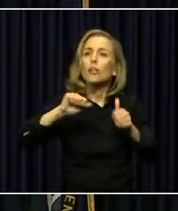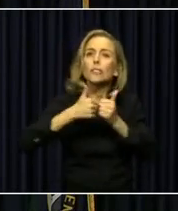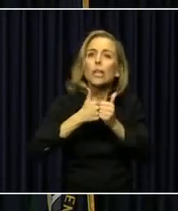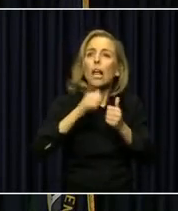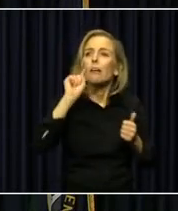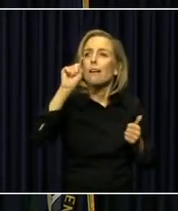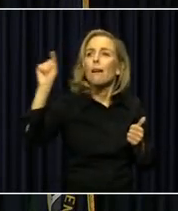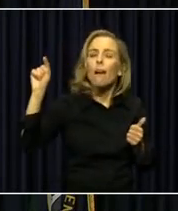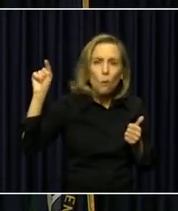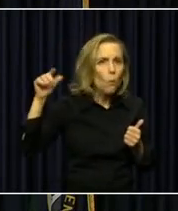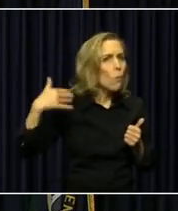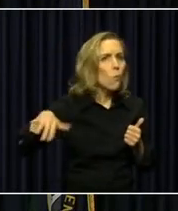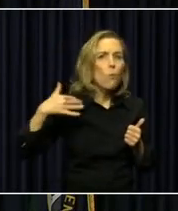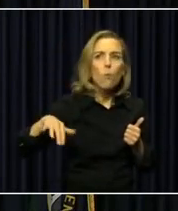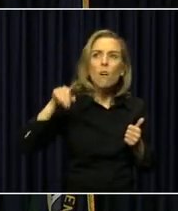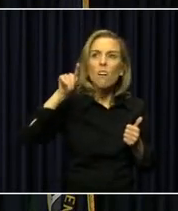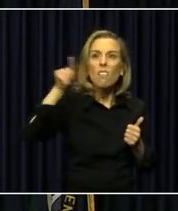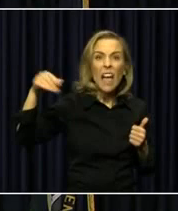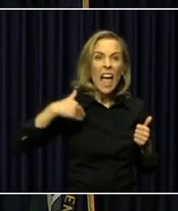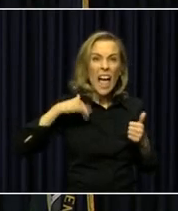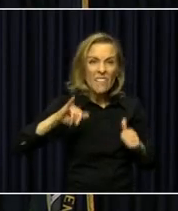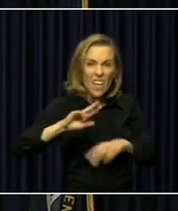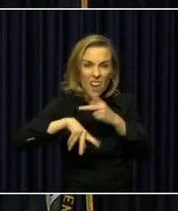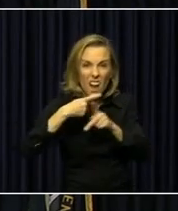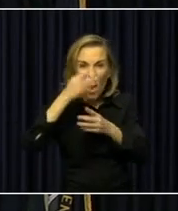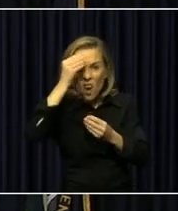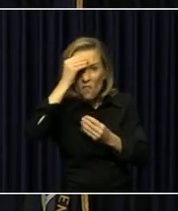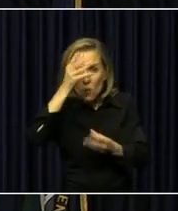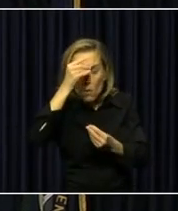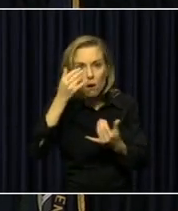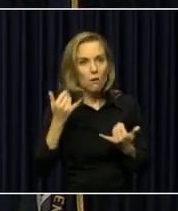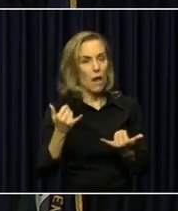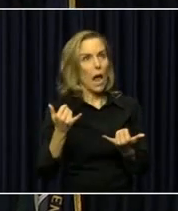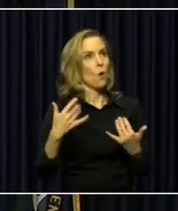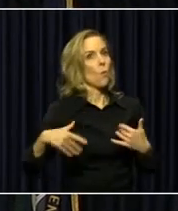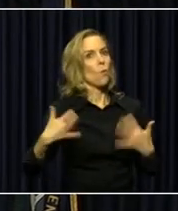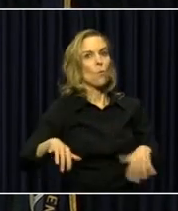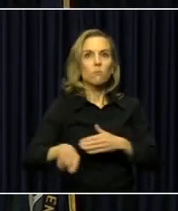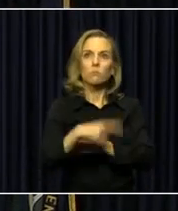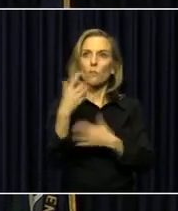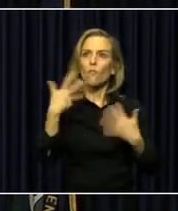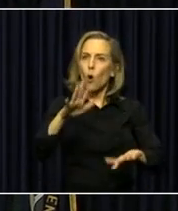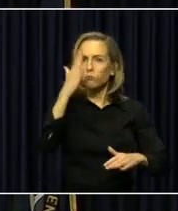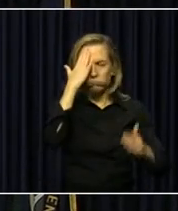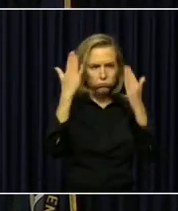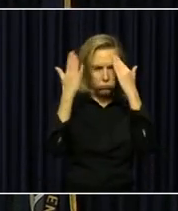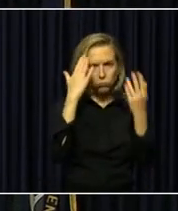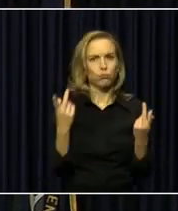PEOPLE, WHEN YOU ARE RUNNING, WHEN YOU ARE GROCERY SHOPPING,